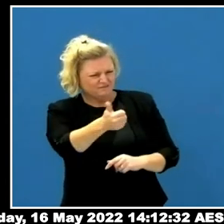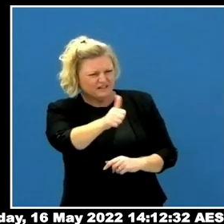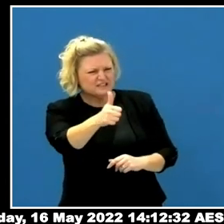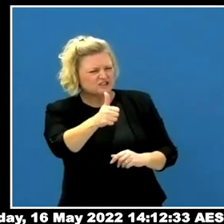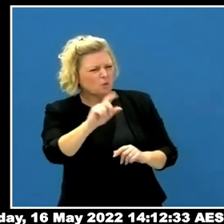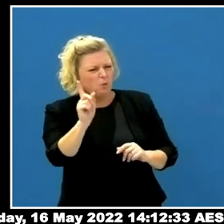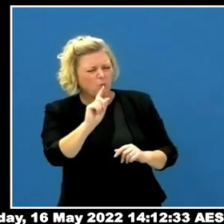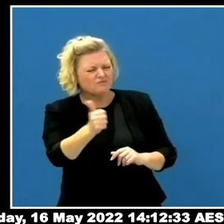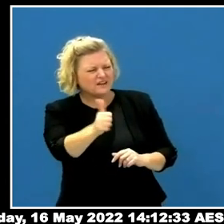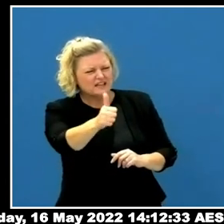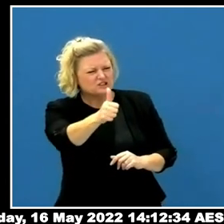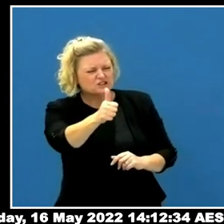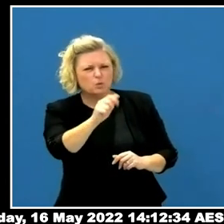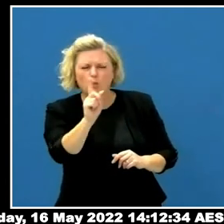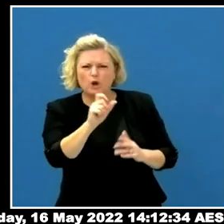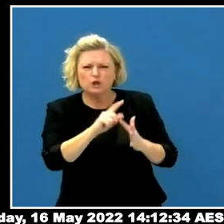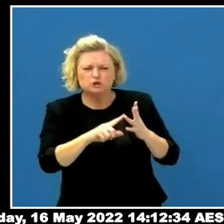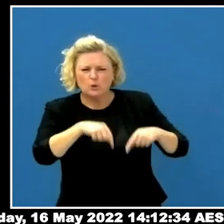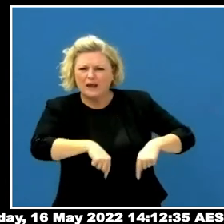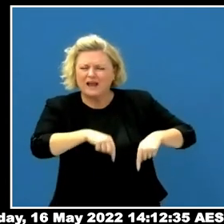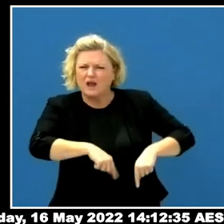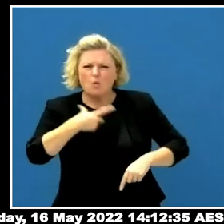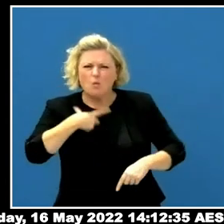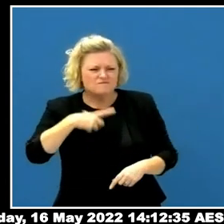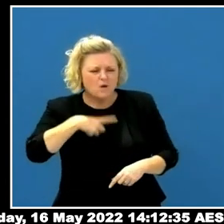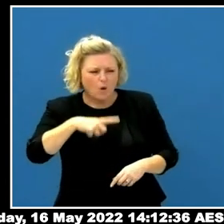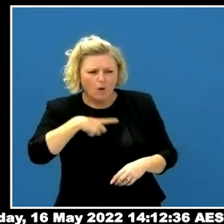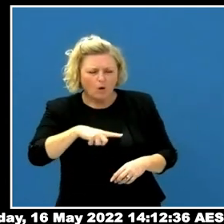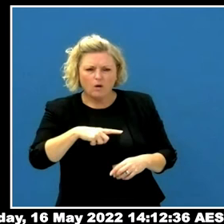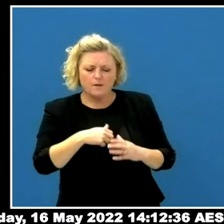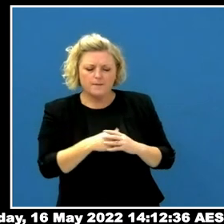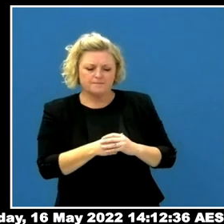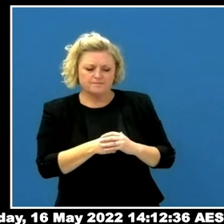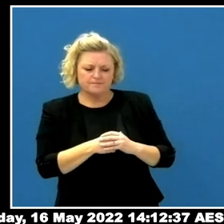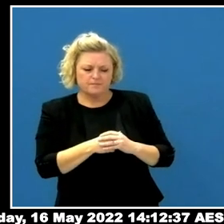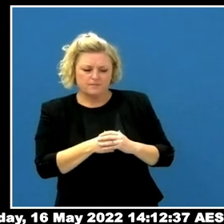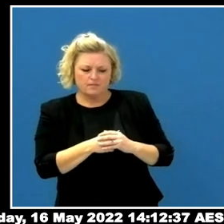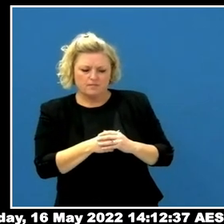If this is the way you're doing it in front of me, what is actually going on in the